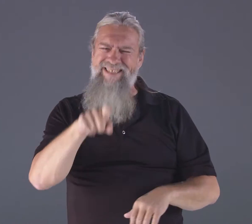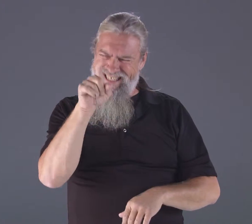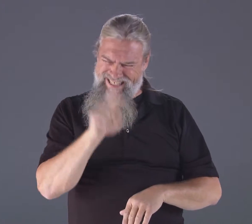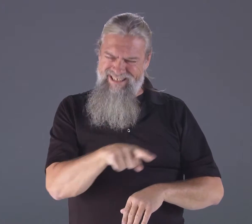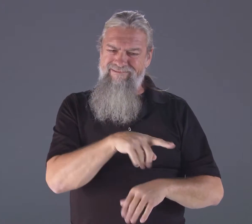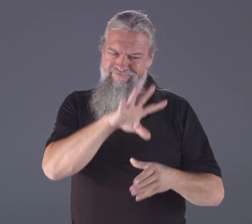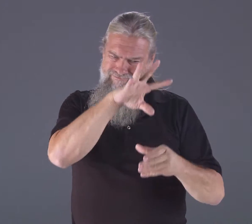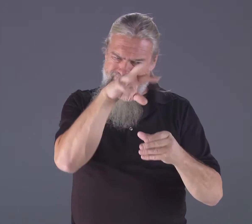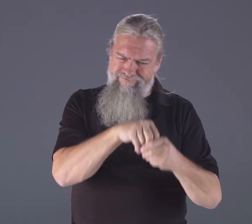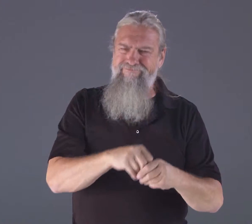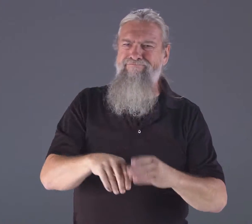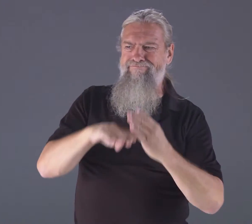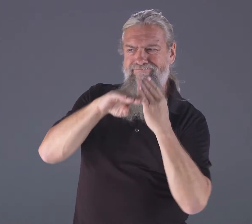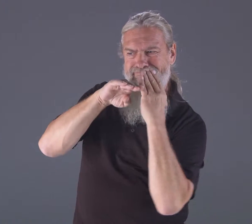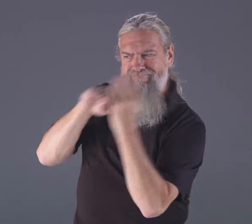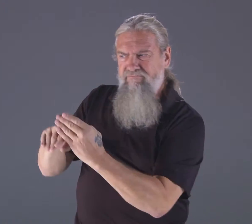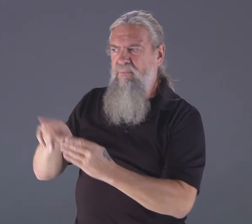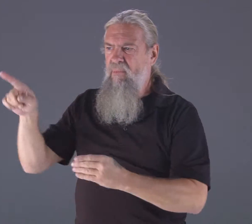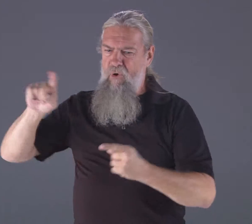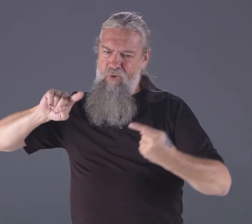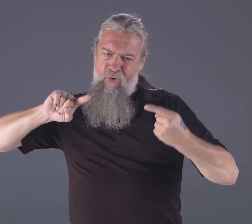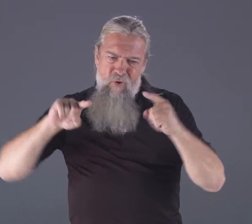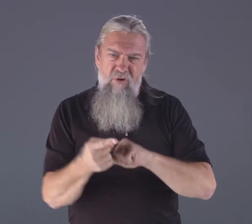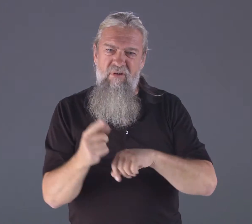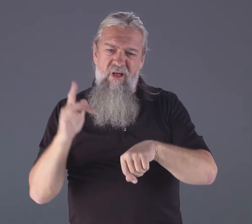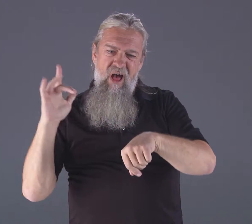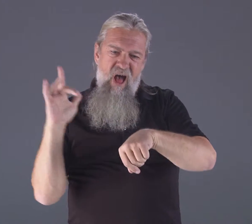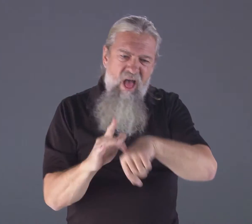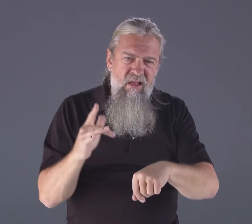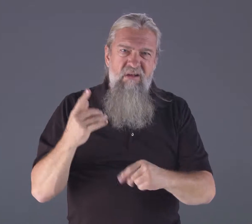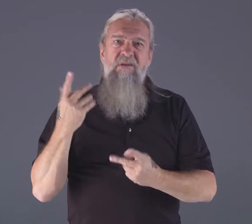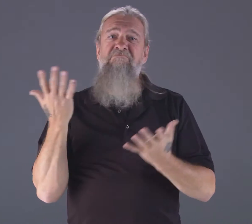If you have children, protection orders may also include them.